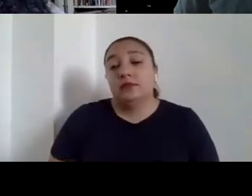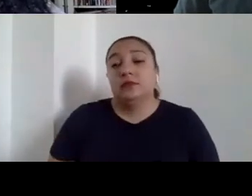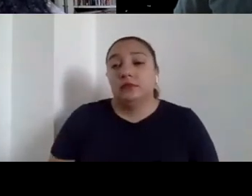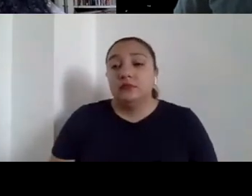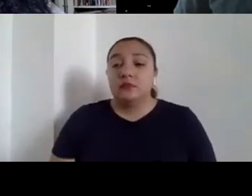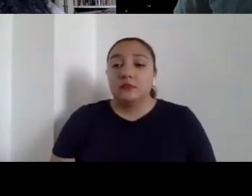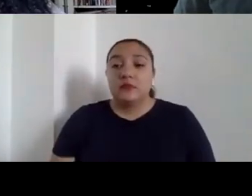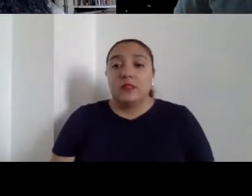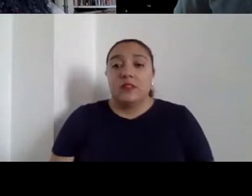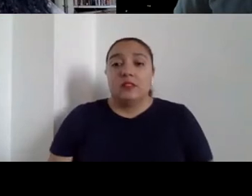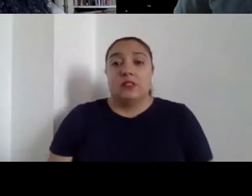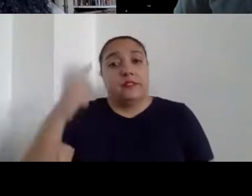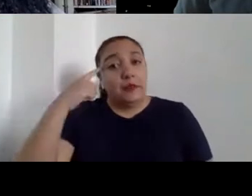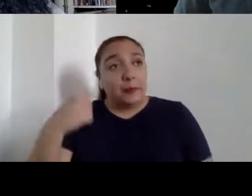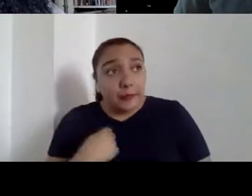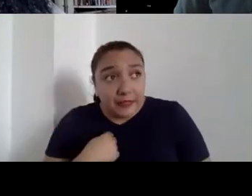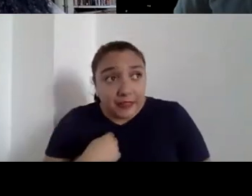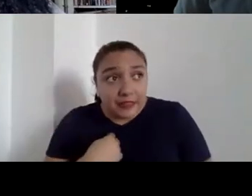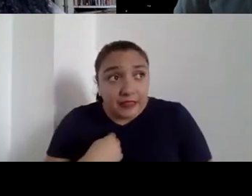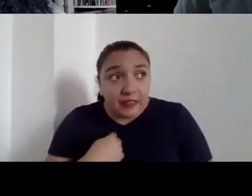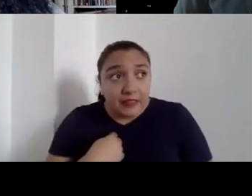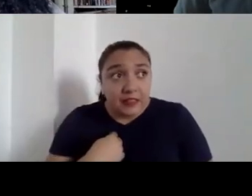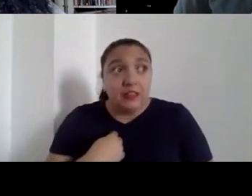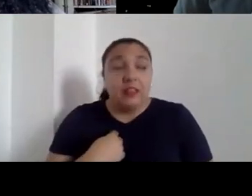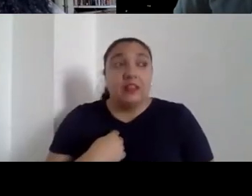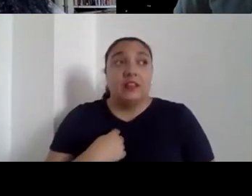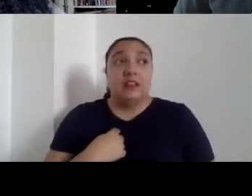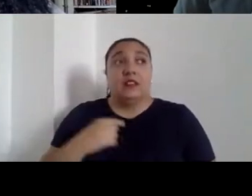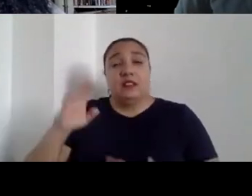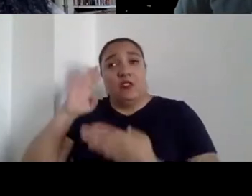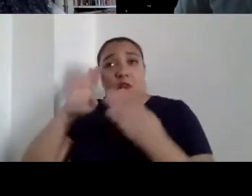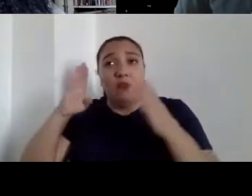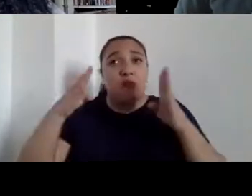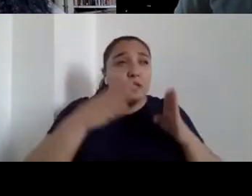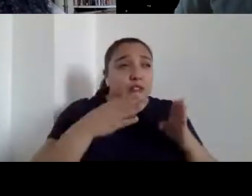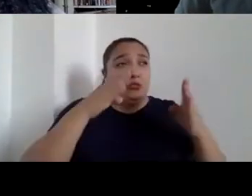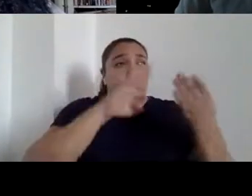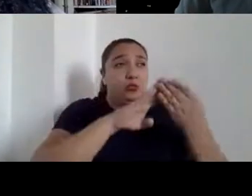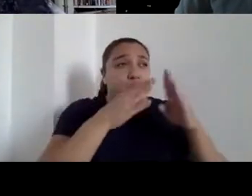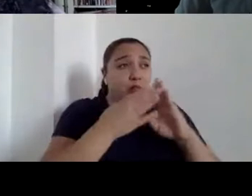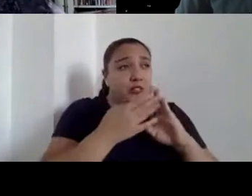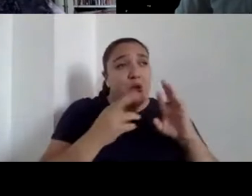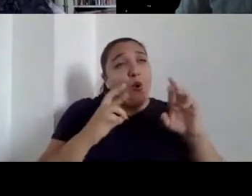where and how this turning towards community hopefully can work on a practical level. I